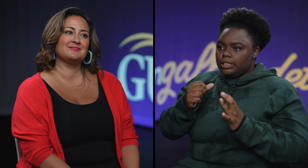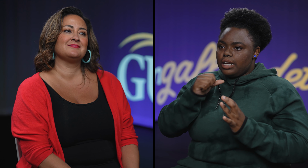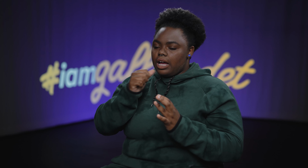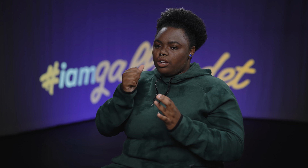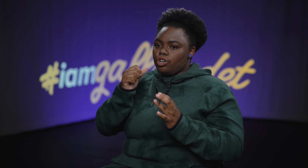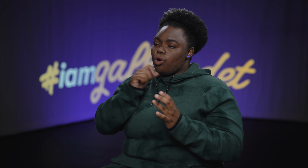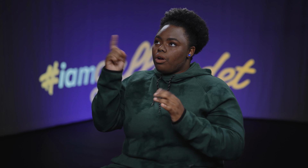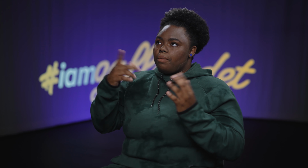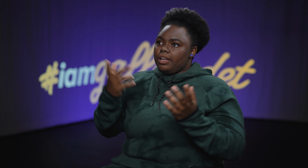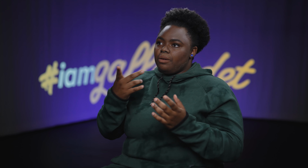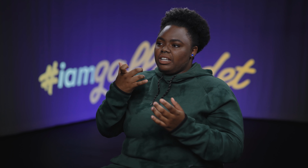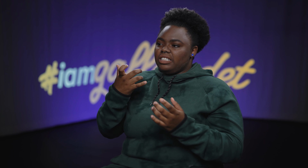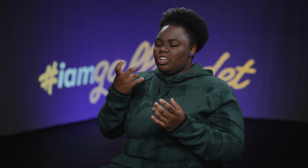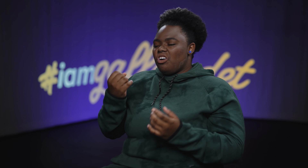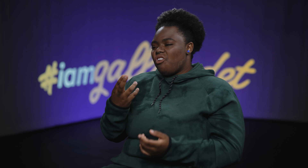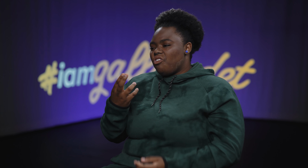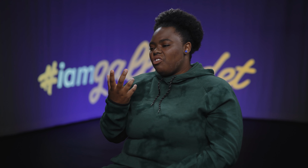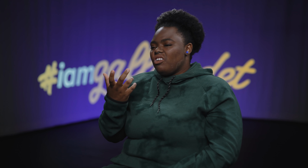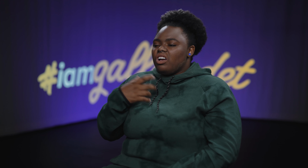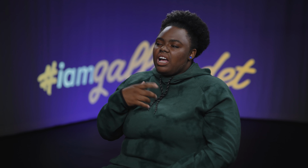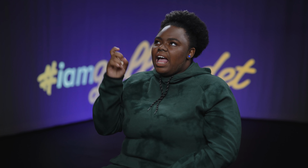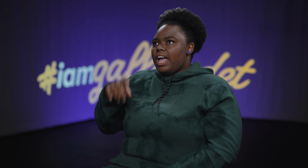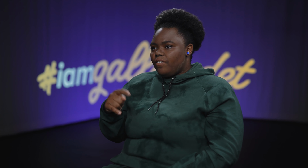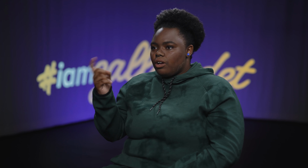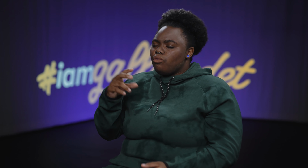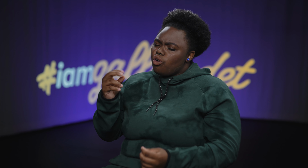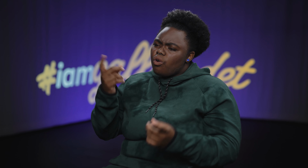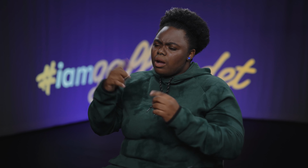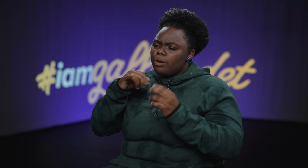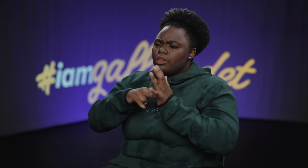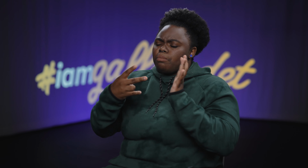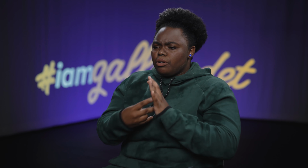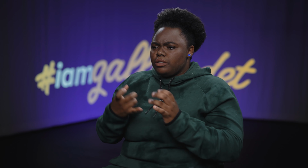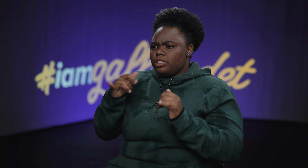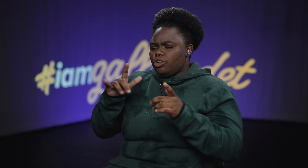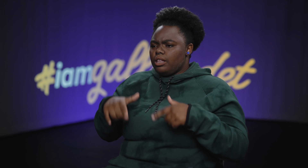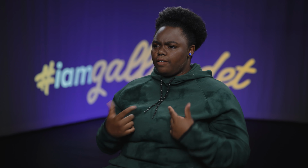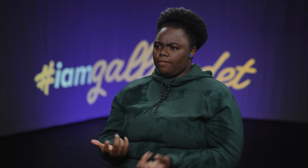not because you have to. Come here with a purpose for your life.